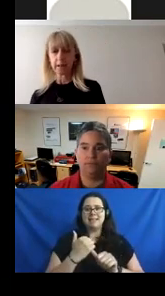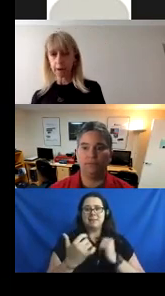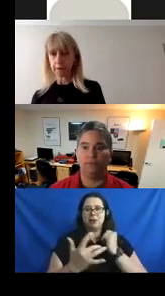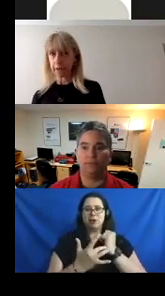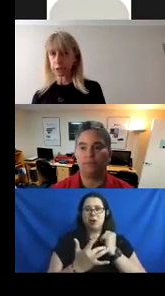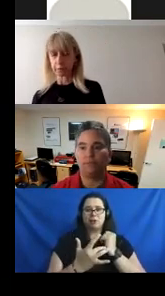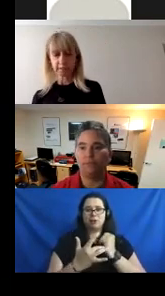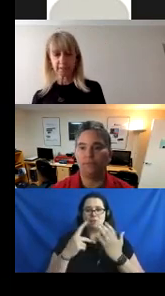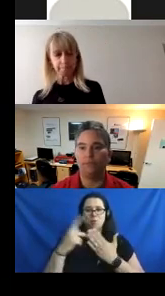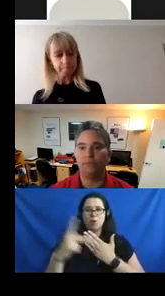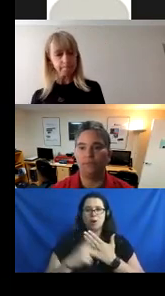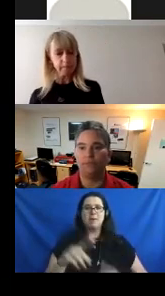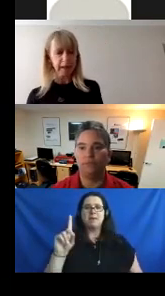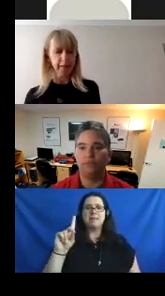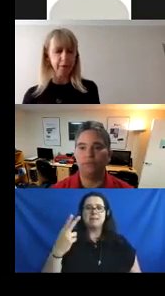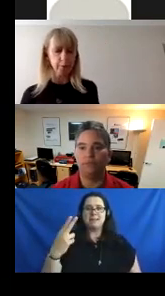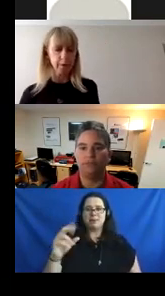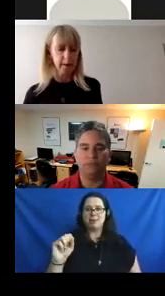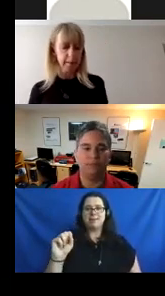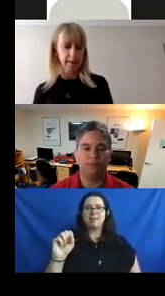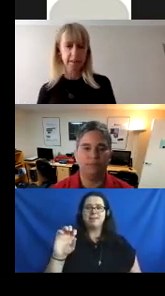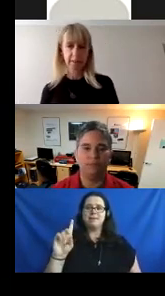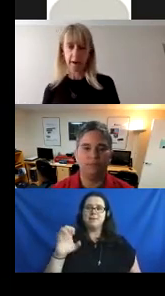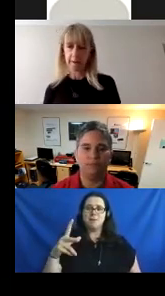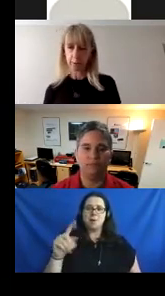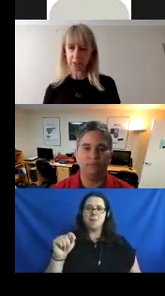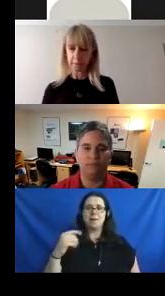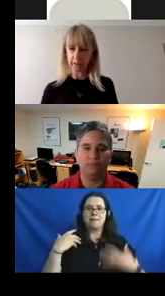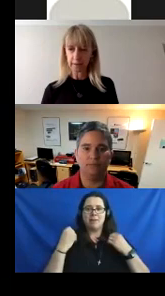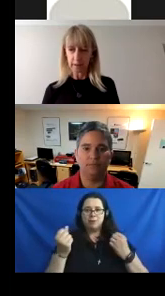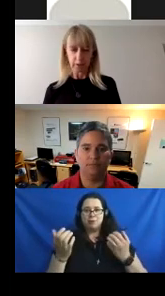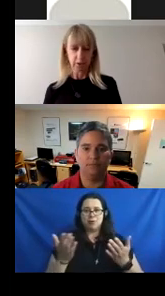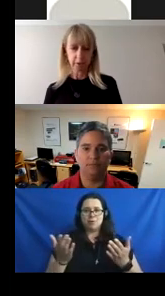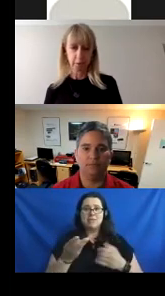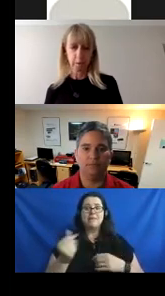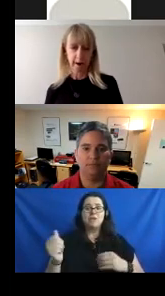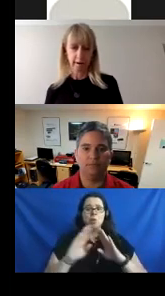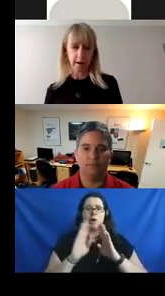AND DEPARTMENT OF HEALTH SERVICES. A FEW PIECES OF HOUSEKEEPING SO YOU ARE AWARE.